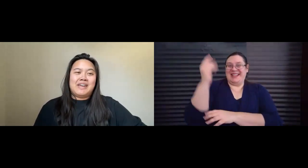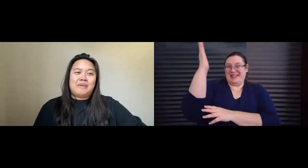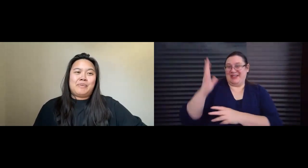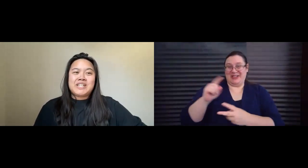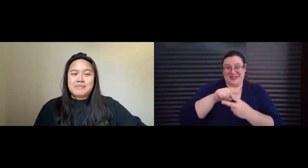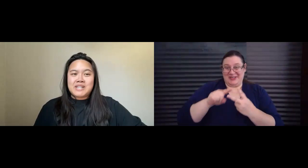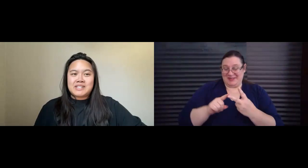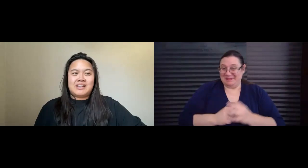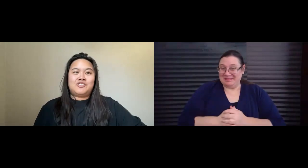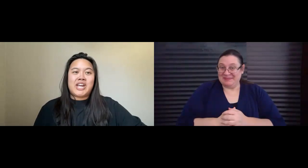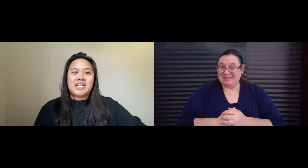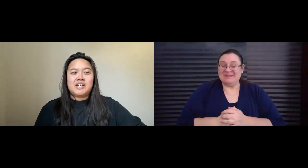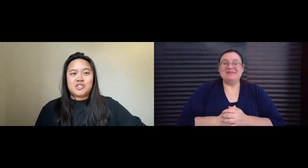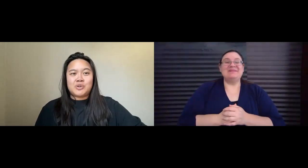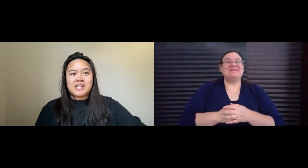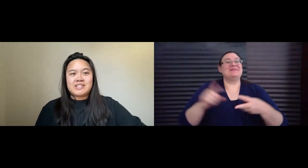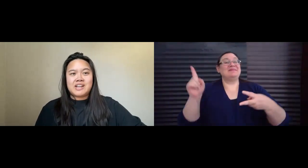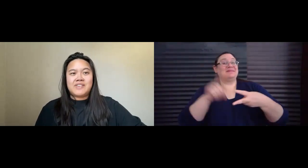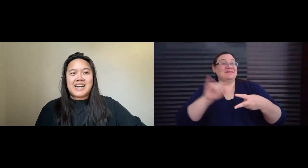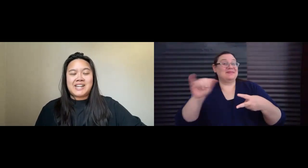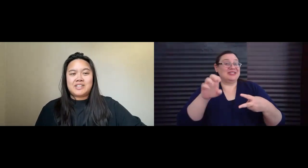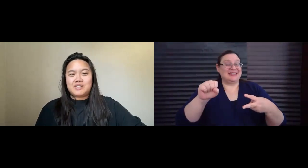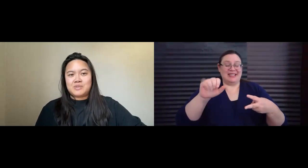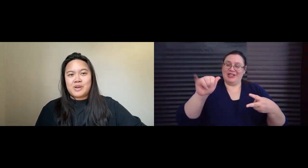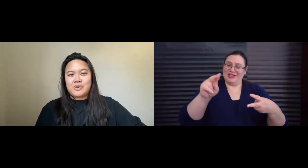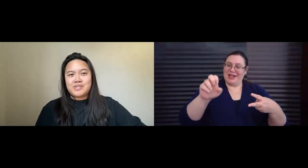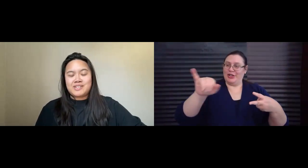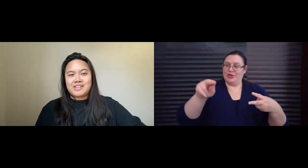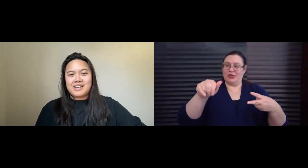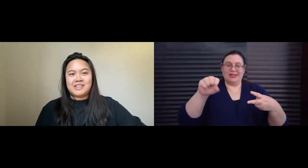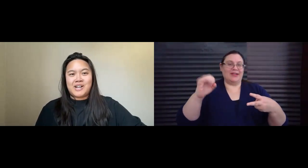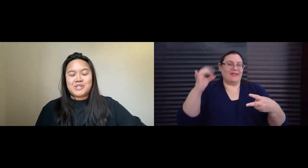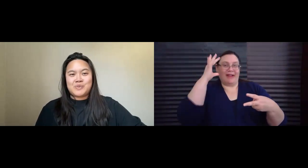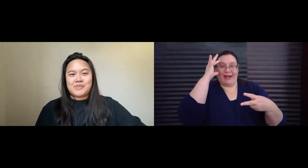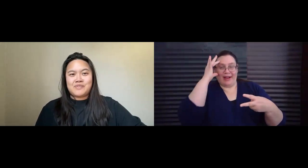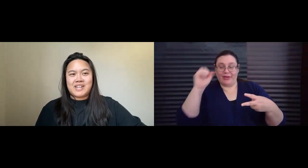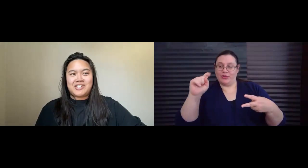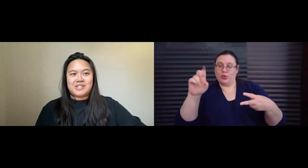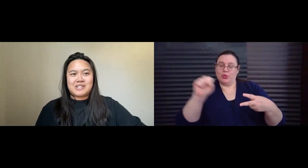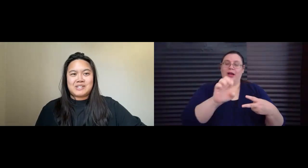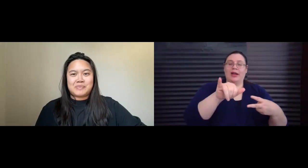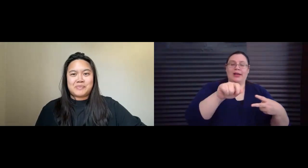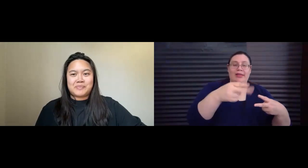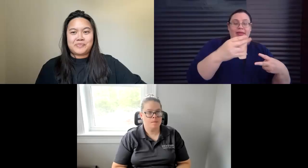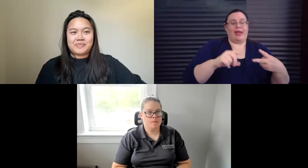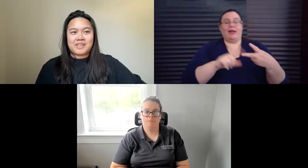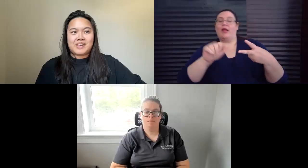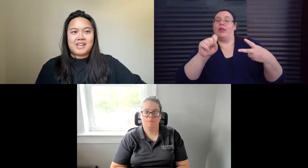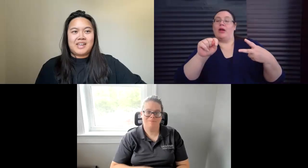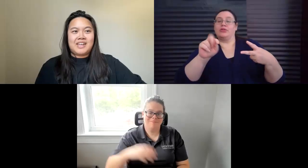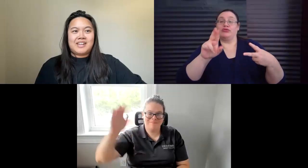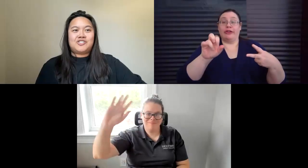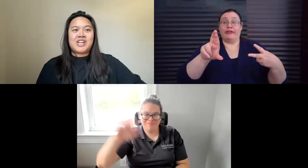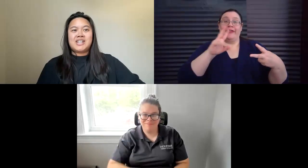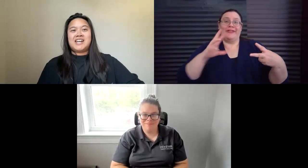Please meet Jane Jonas of Eyeth Studio and Lost River Vacations.